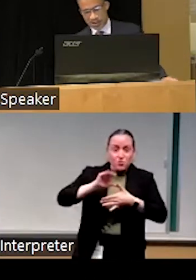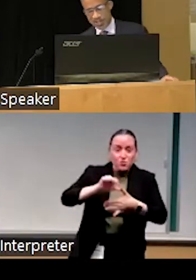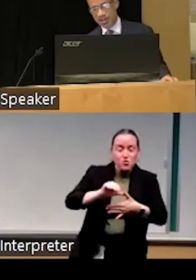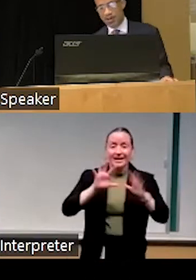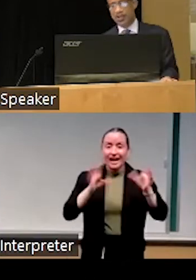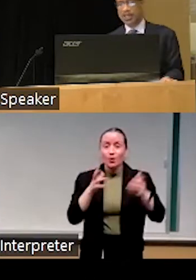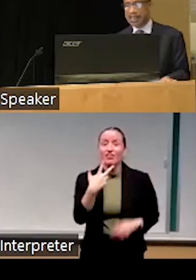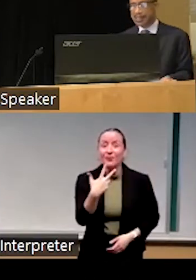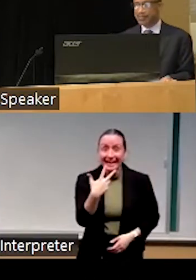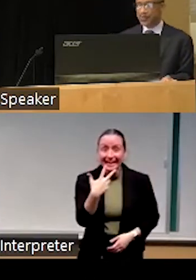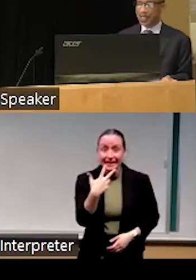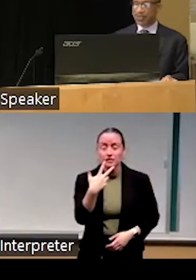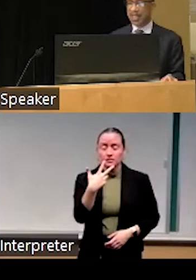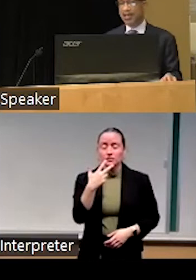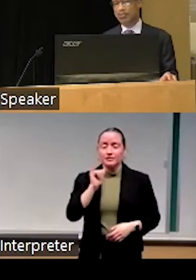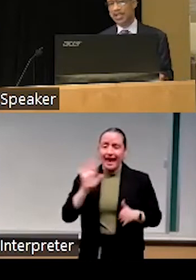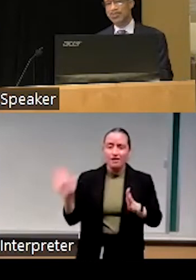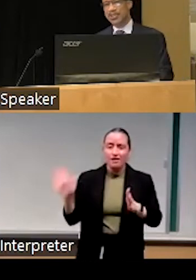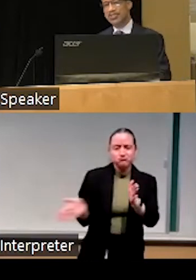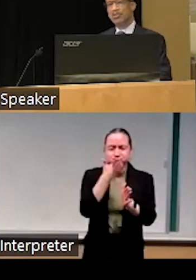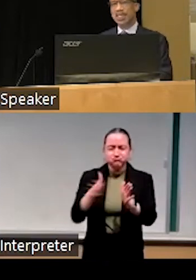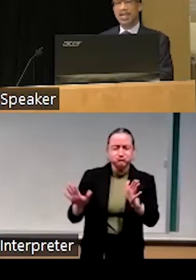um Charleston Harbor and it was an eye-opening experience for me